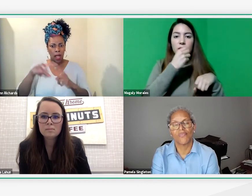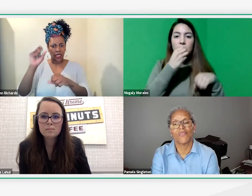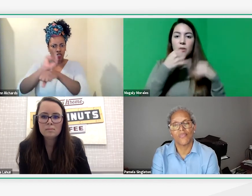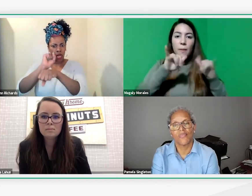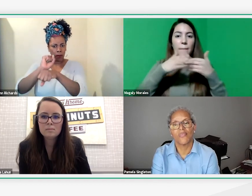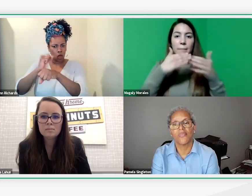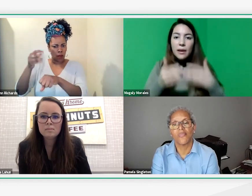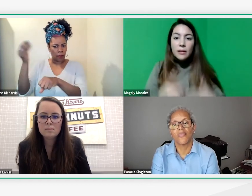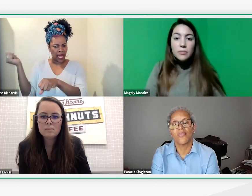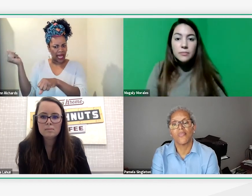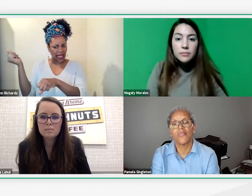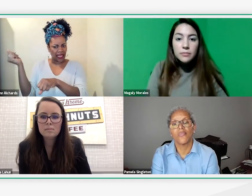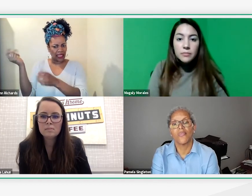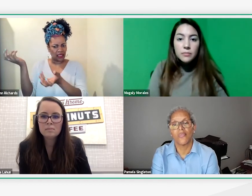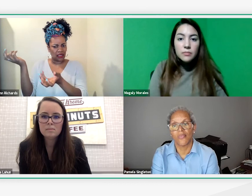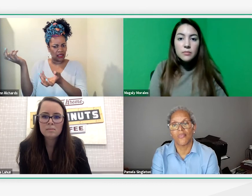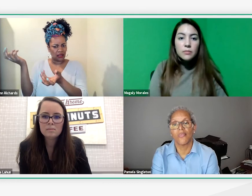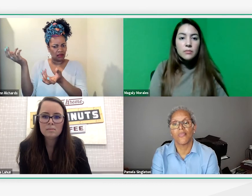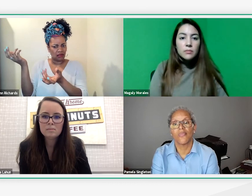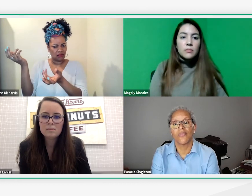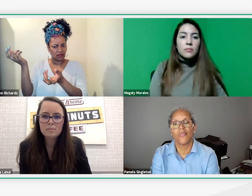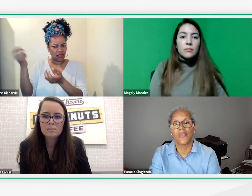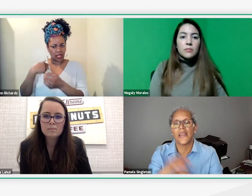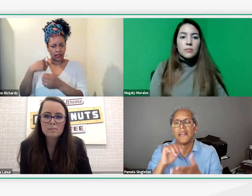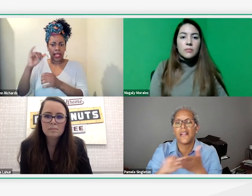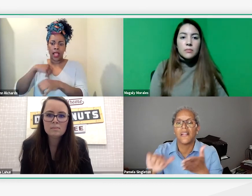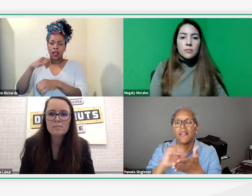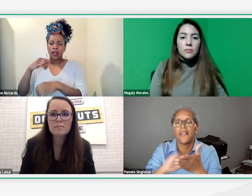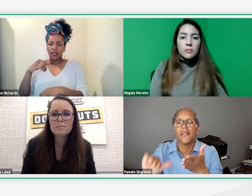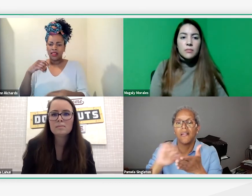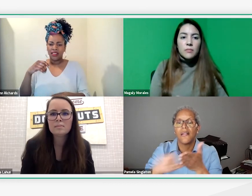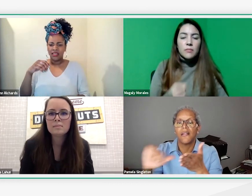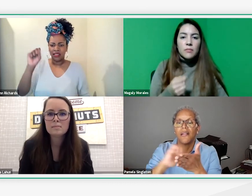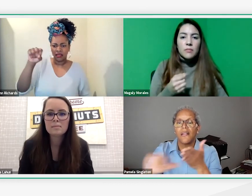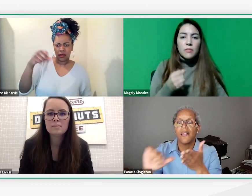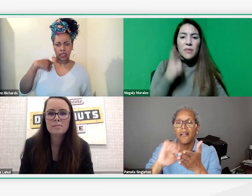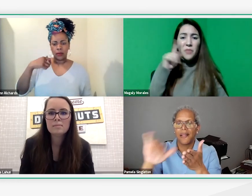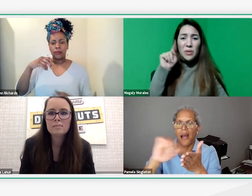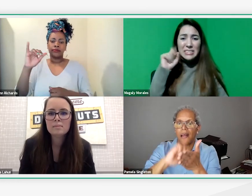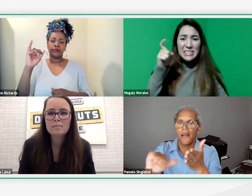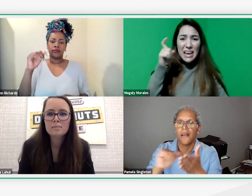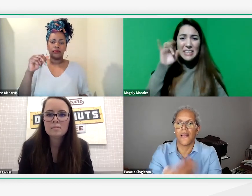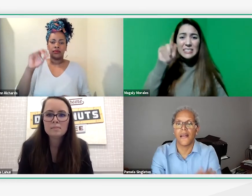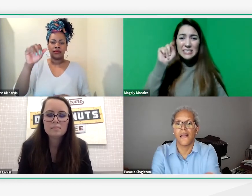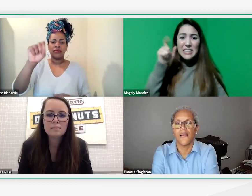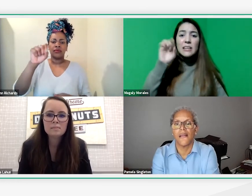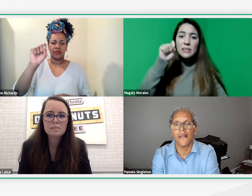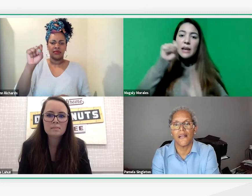You have to pay that state for that year. It doesn't matter where they currently live. Deductions?